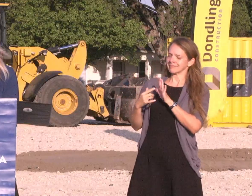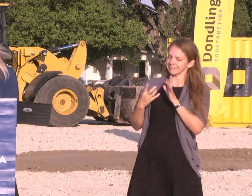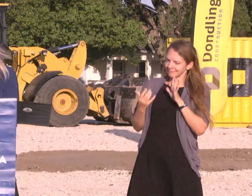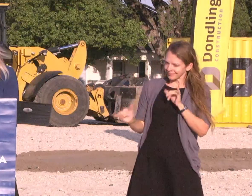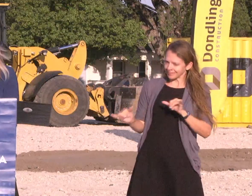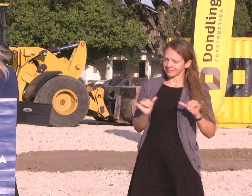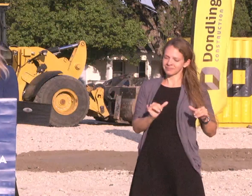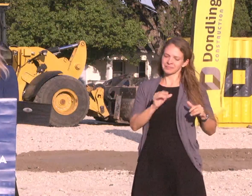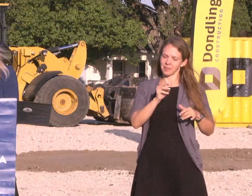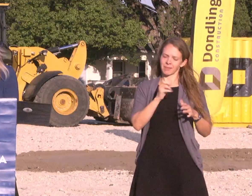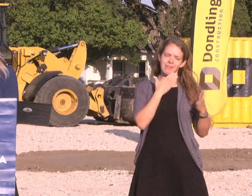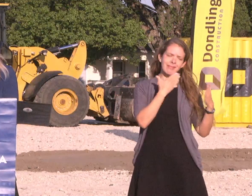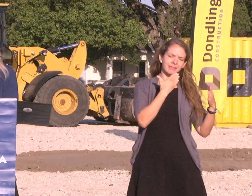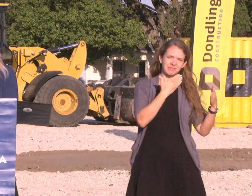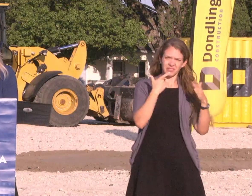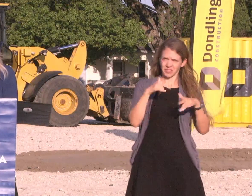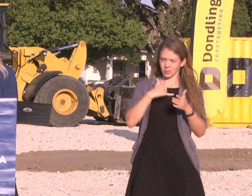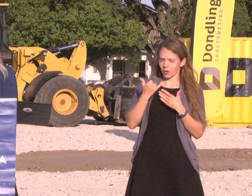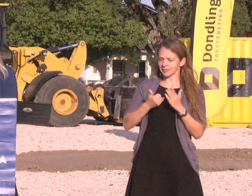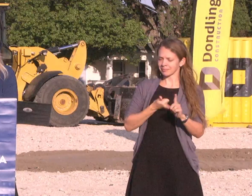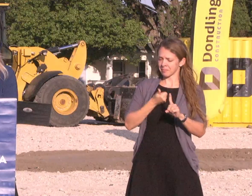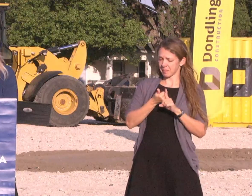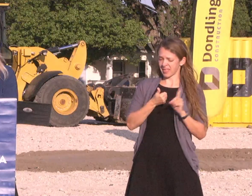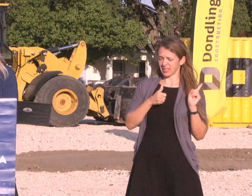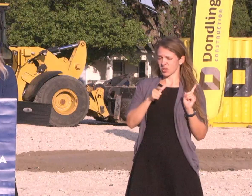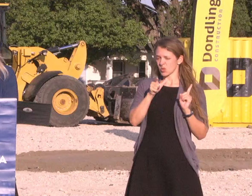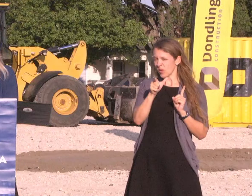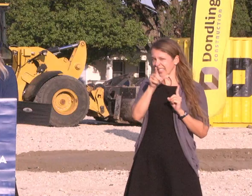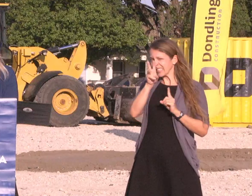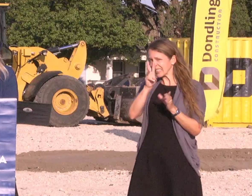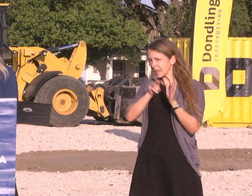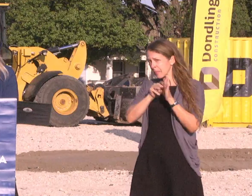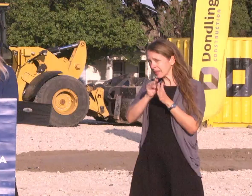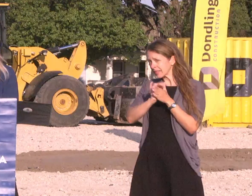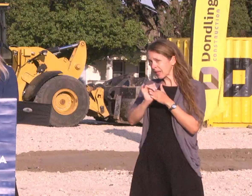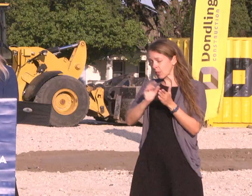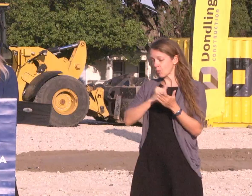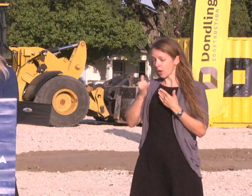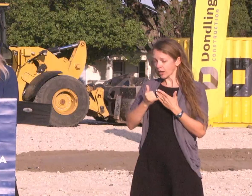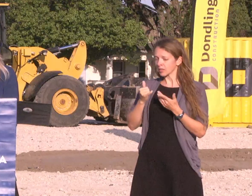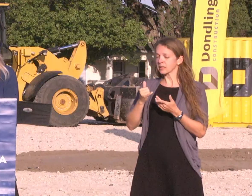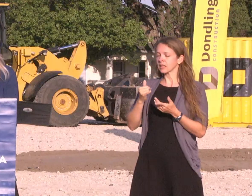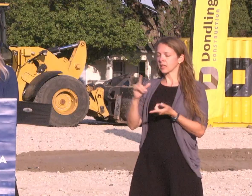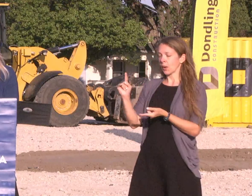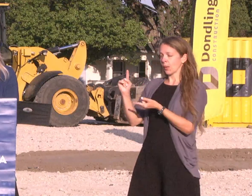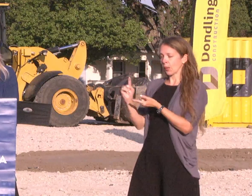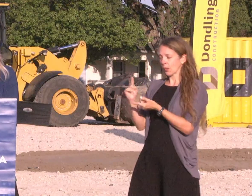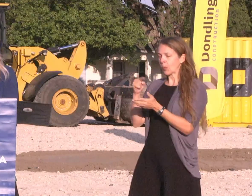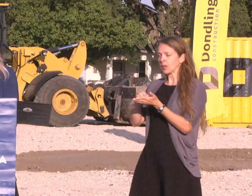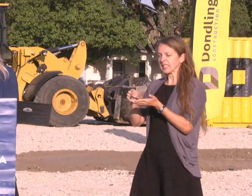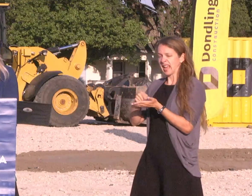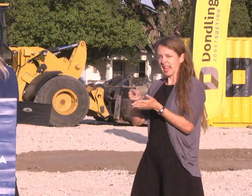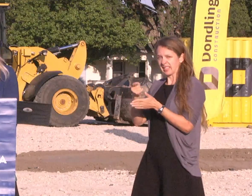project the impact of this $26 million project was lessened for taxpayers thanks to the $19 million